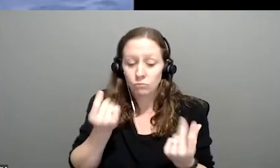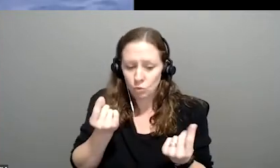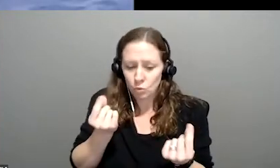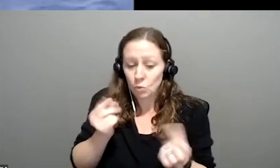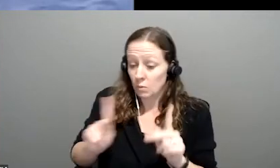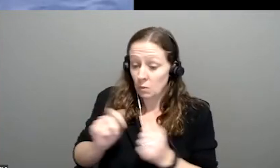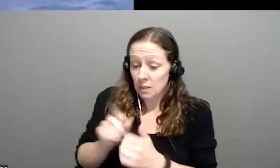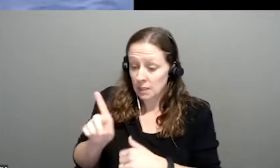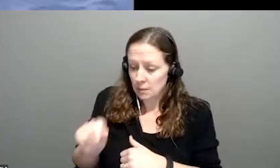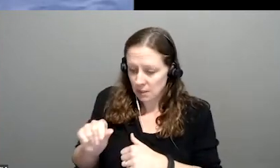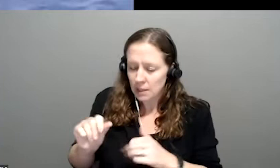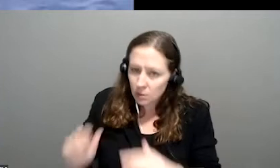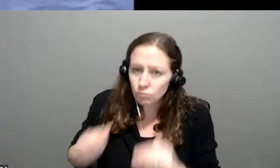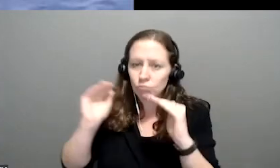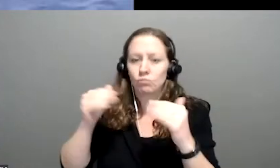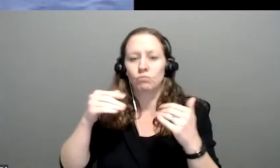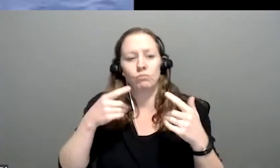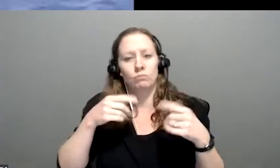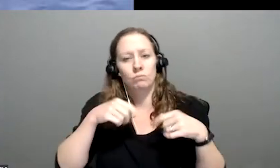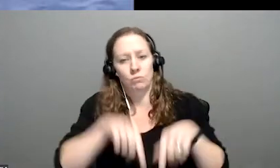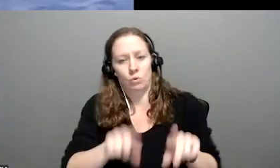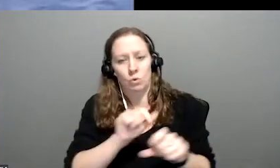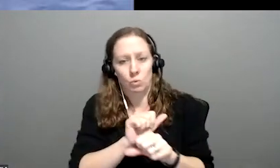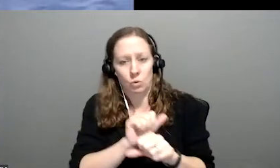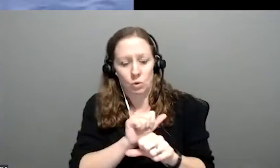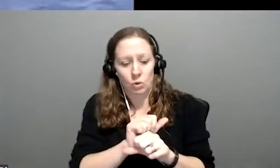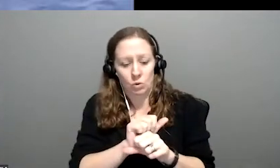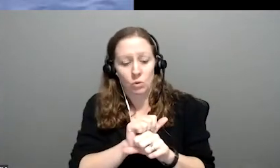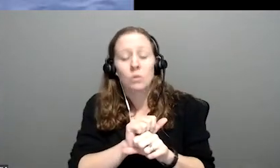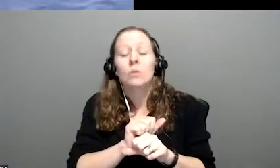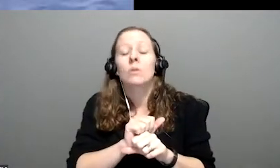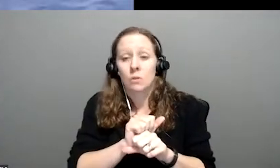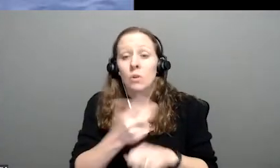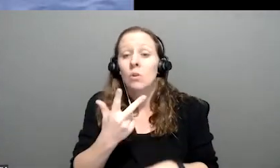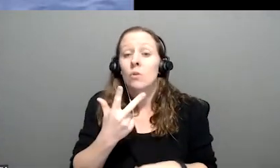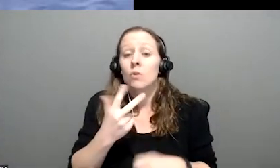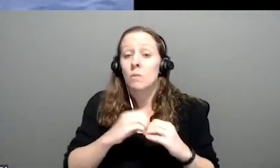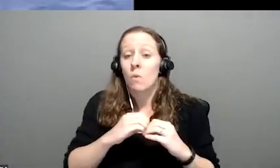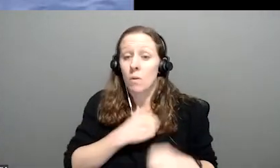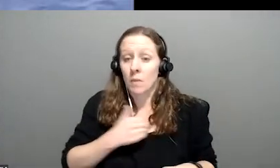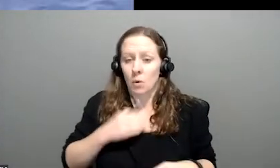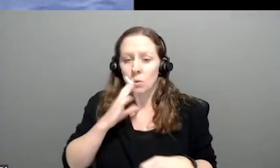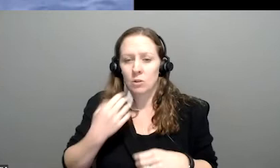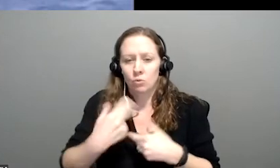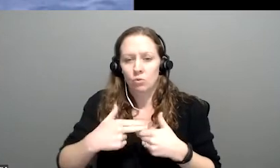in the workforce. Three more members will then join the Q&A session. Khaddouj Souaid,